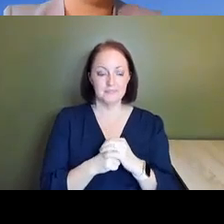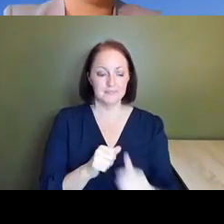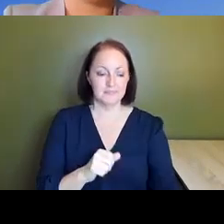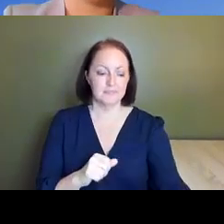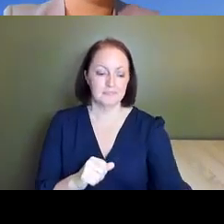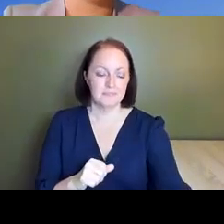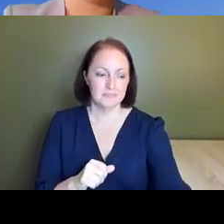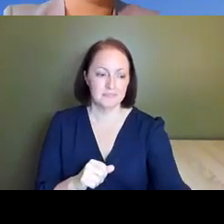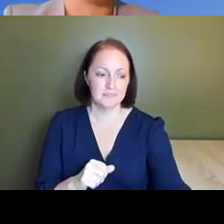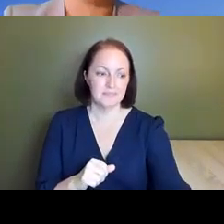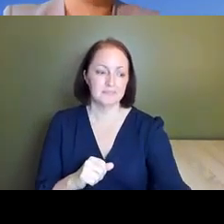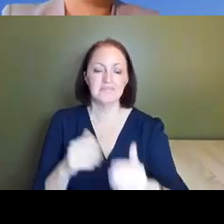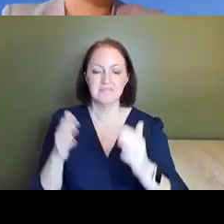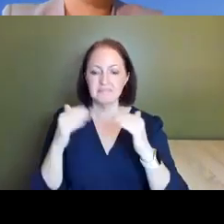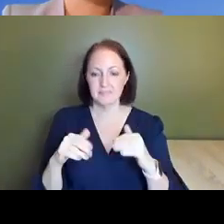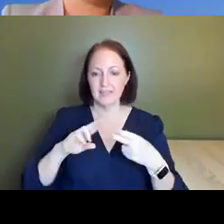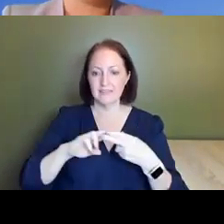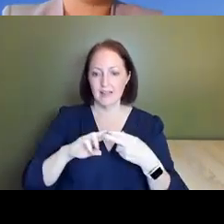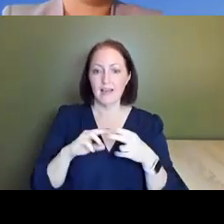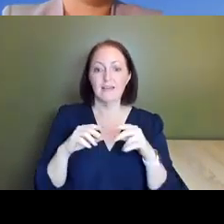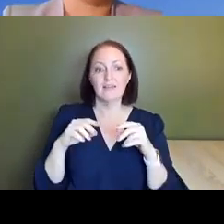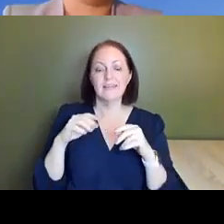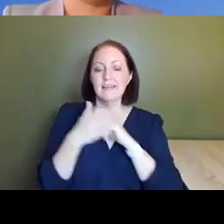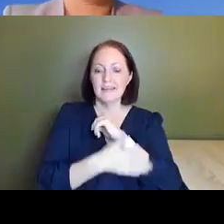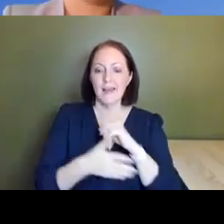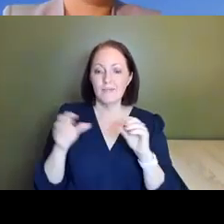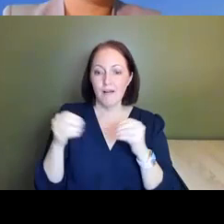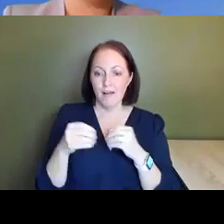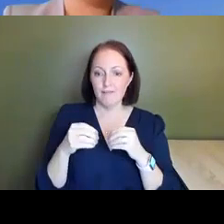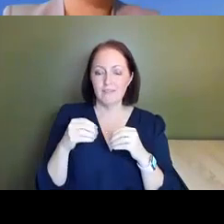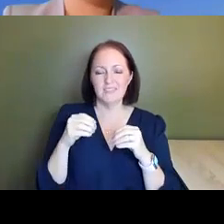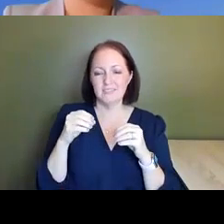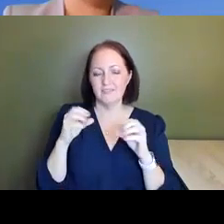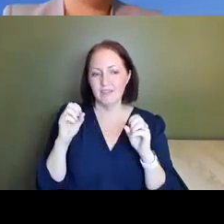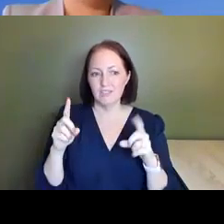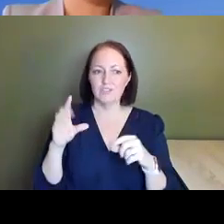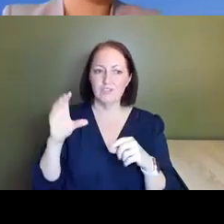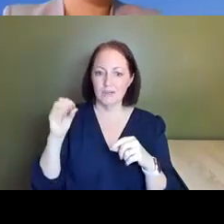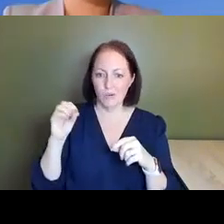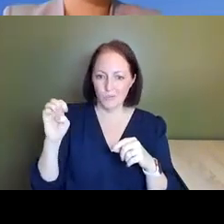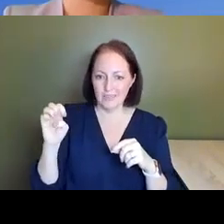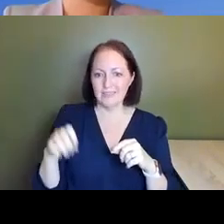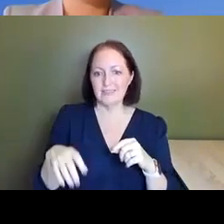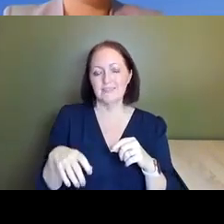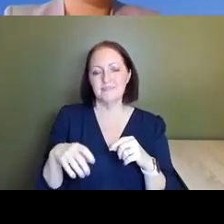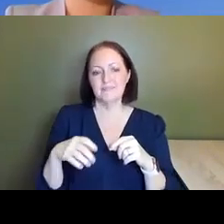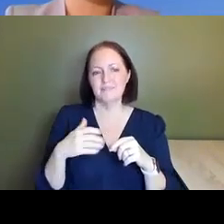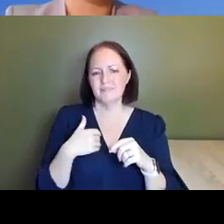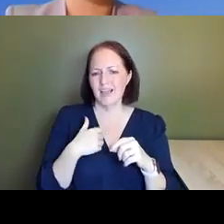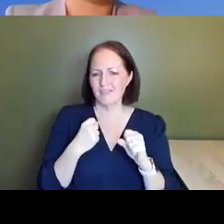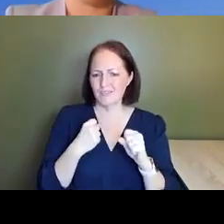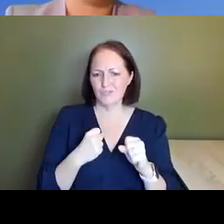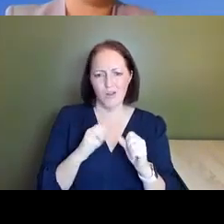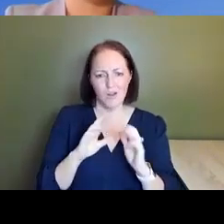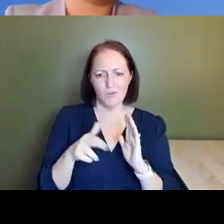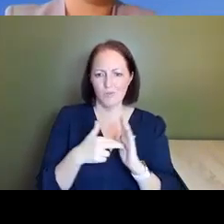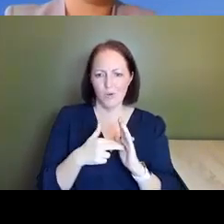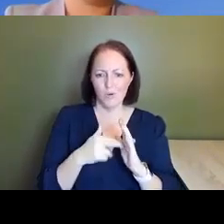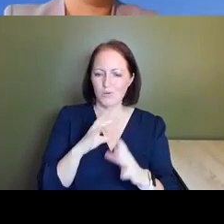next slide county offices of education or COEs have a very strong role to play in supporting